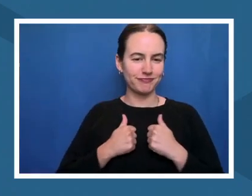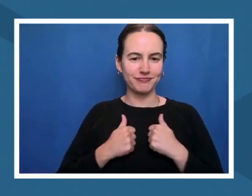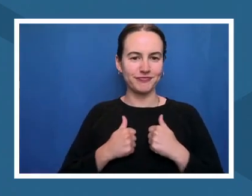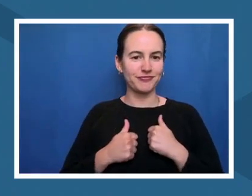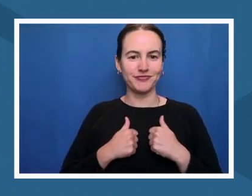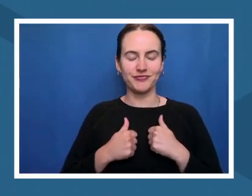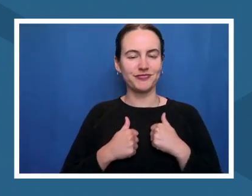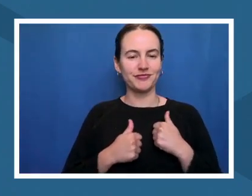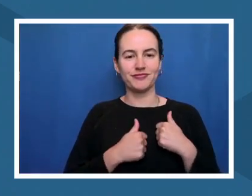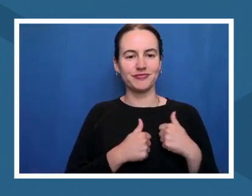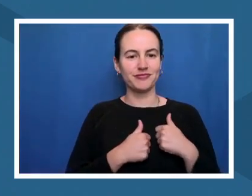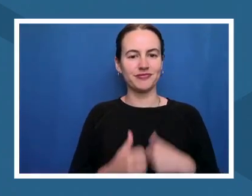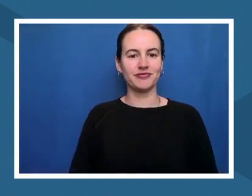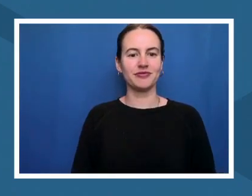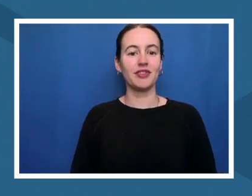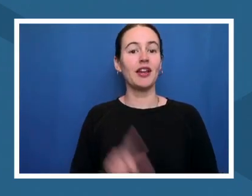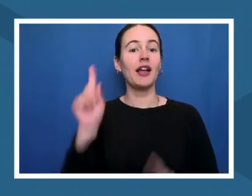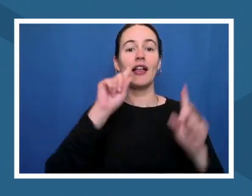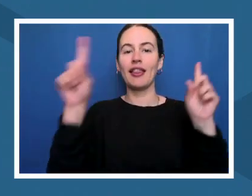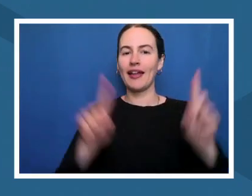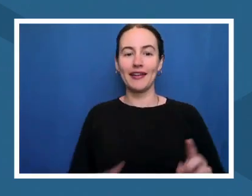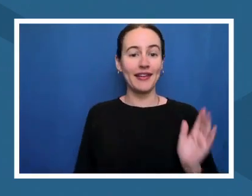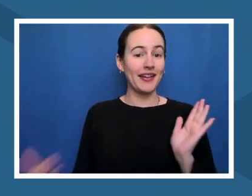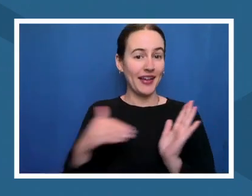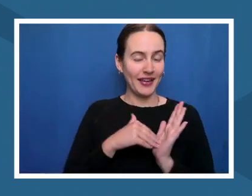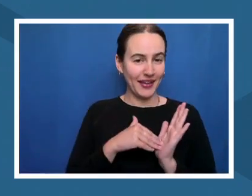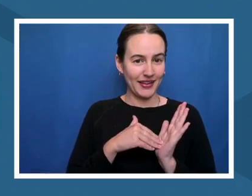and the lightning up